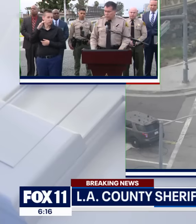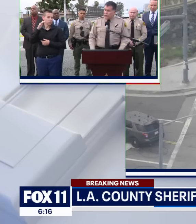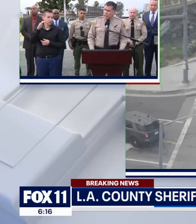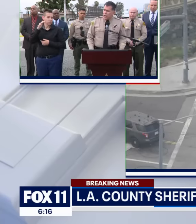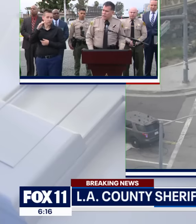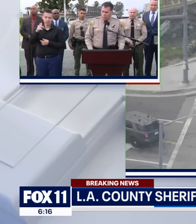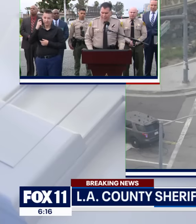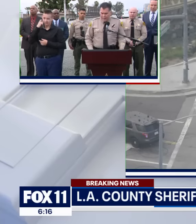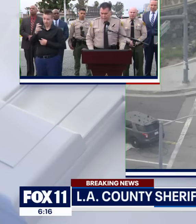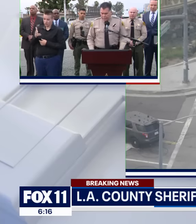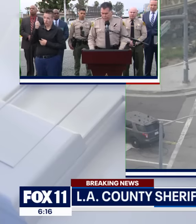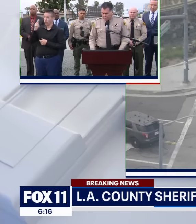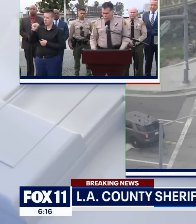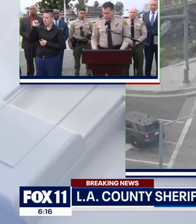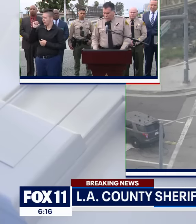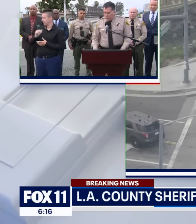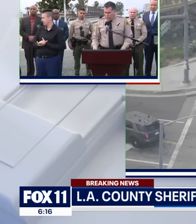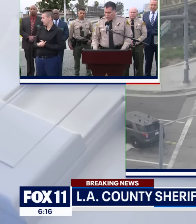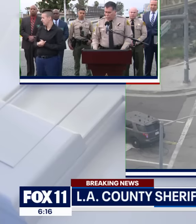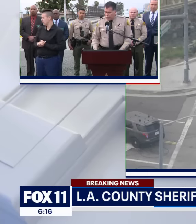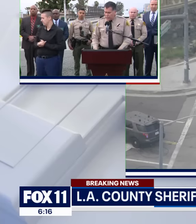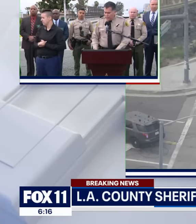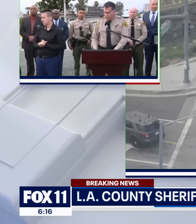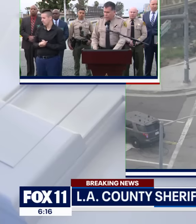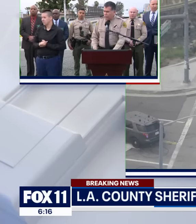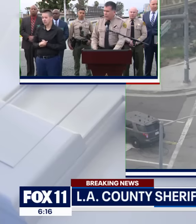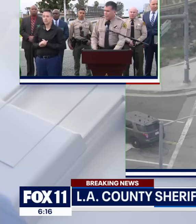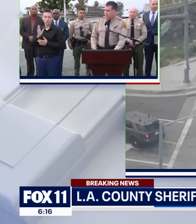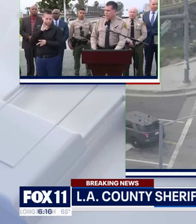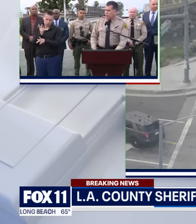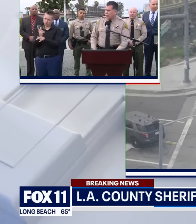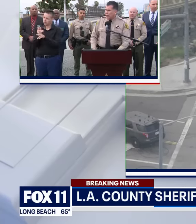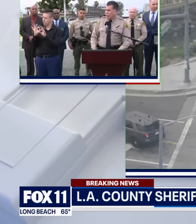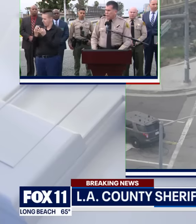years, about 19.5 years. He's married. He has two children, ages four and two. So if you can